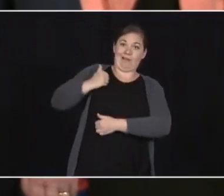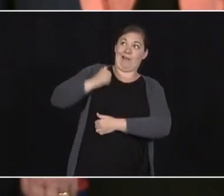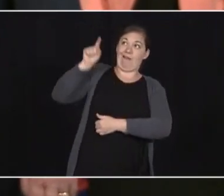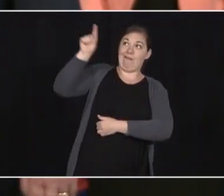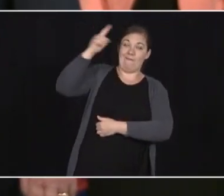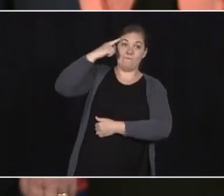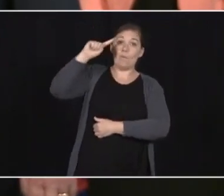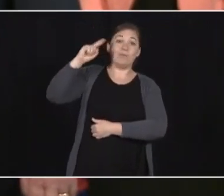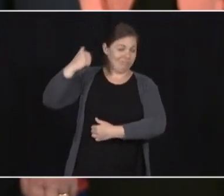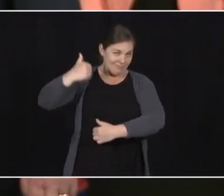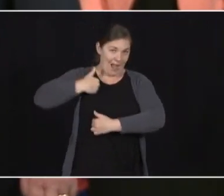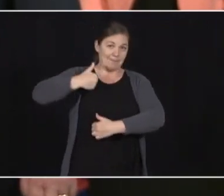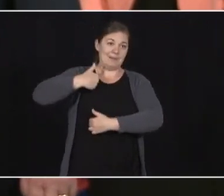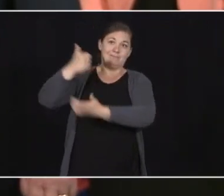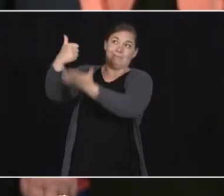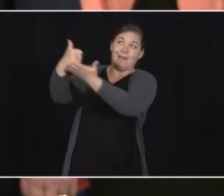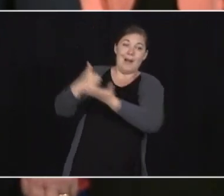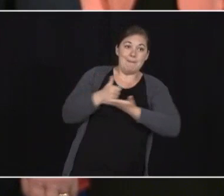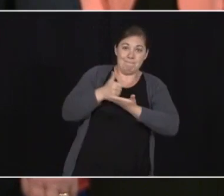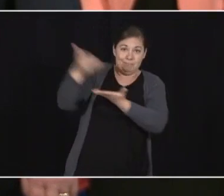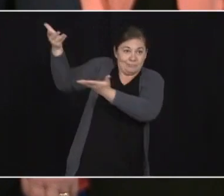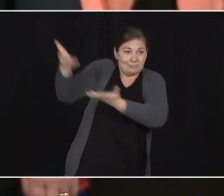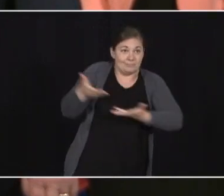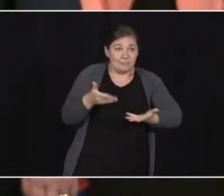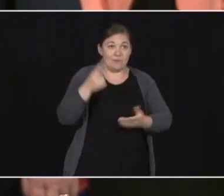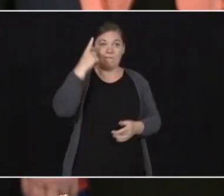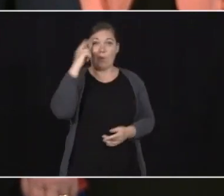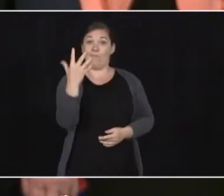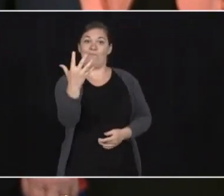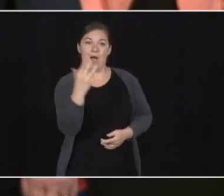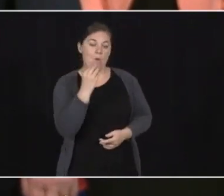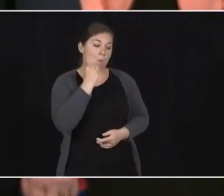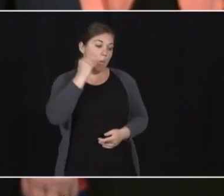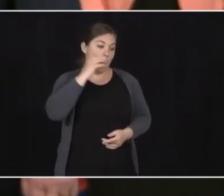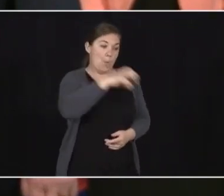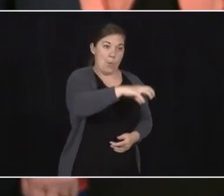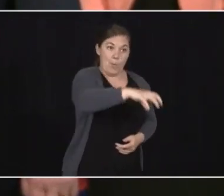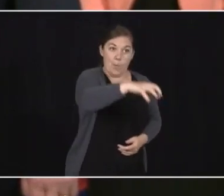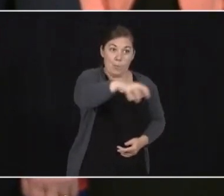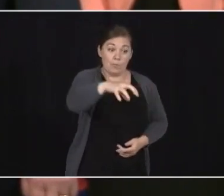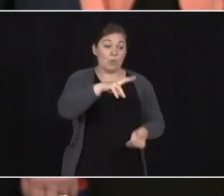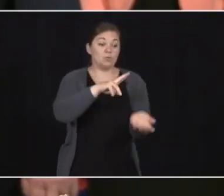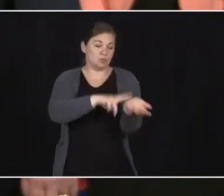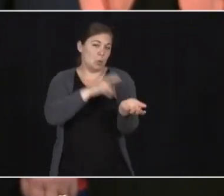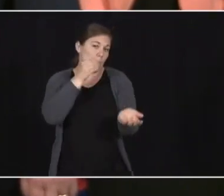At five long-term care homes in Ontario that were in crises.